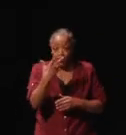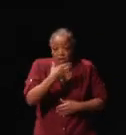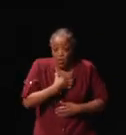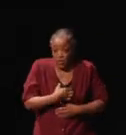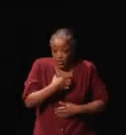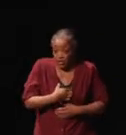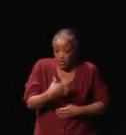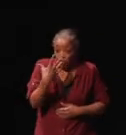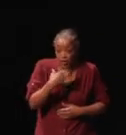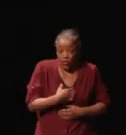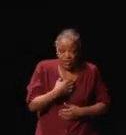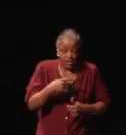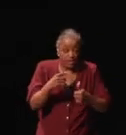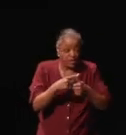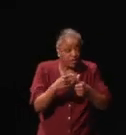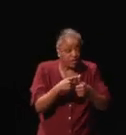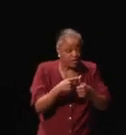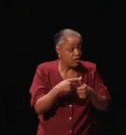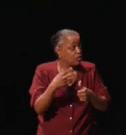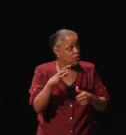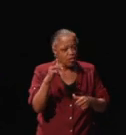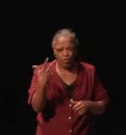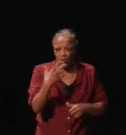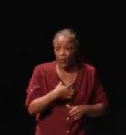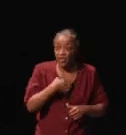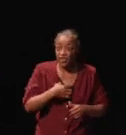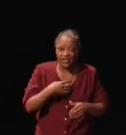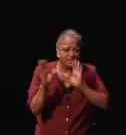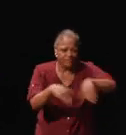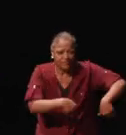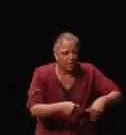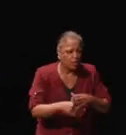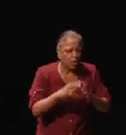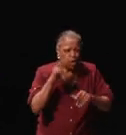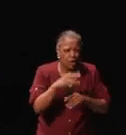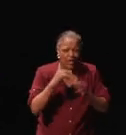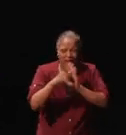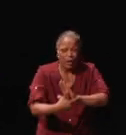I have to come back and get that. And I was going to finish on Daniel Scott, he's brilliant.